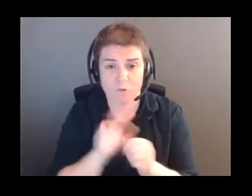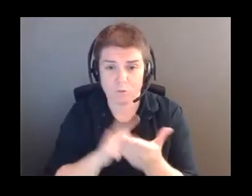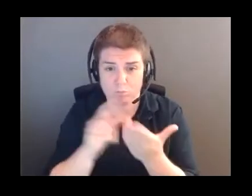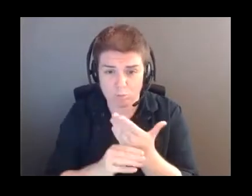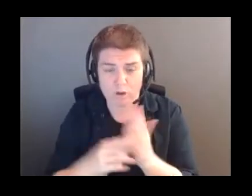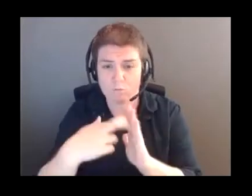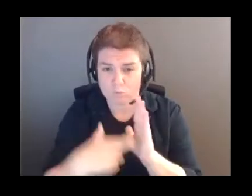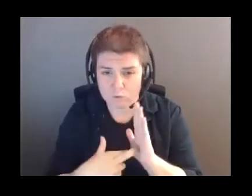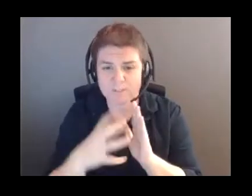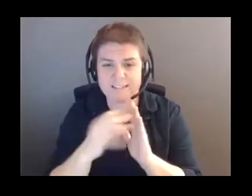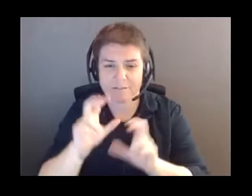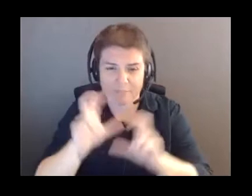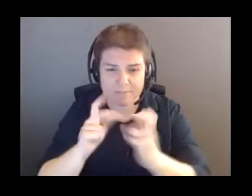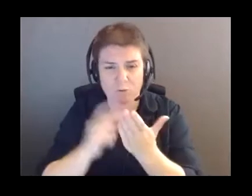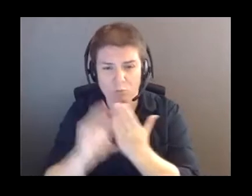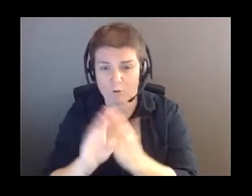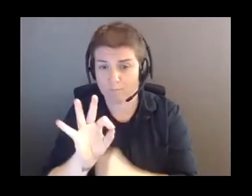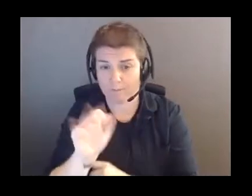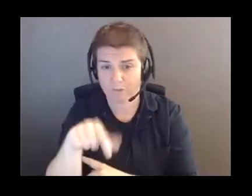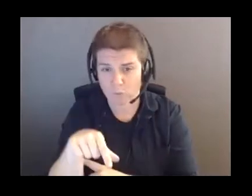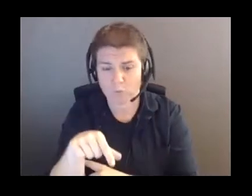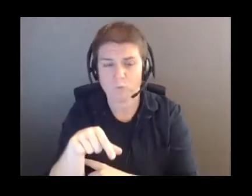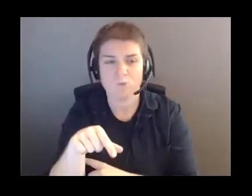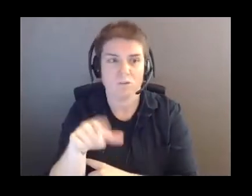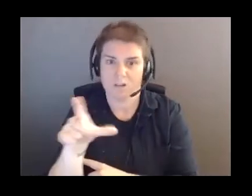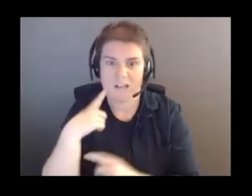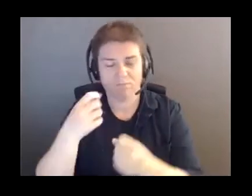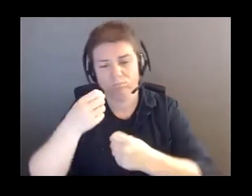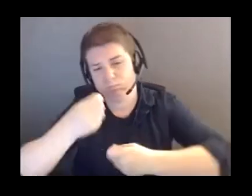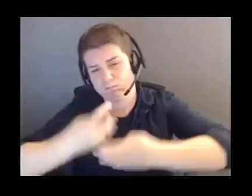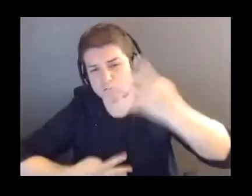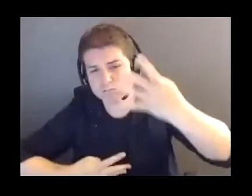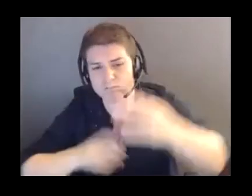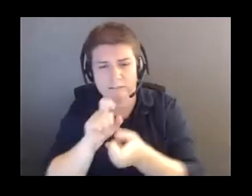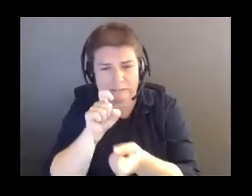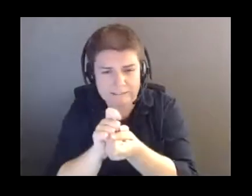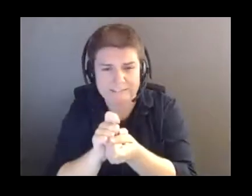investment program FAQ contain much more detail and will be very important to review before